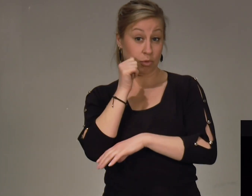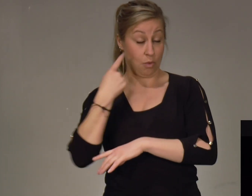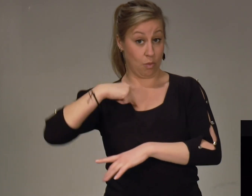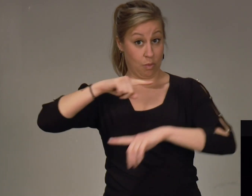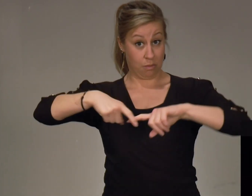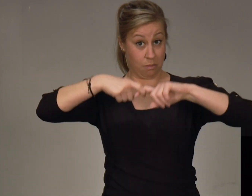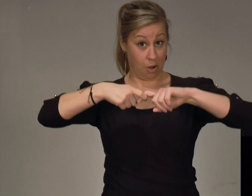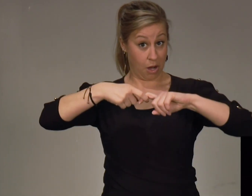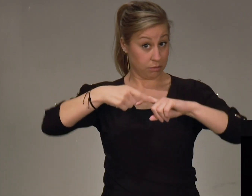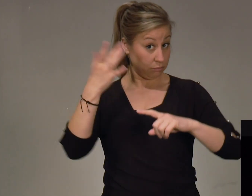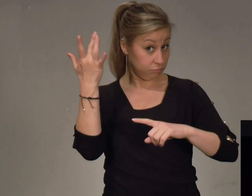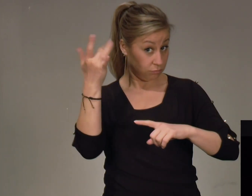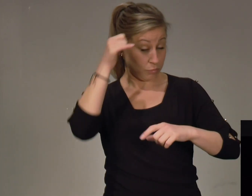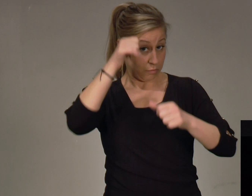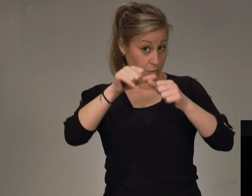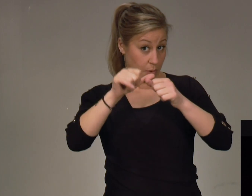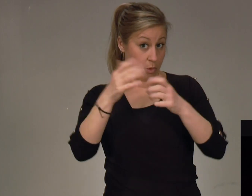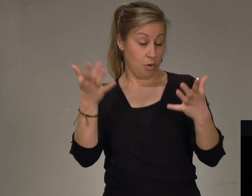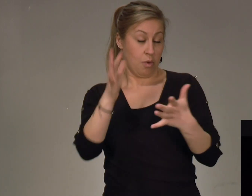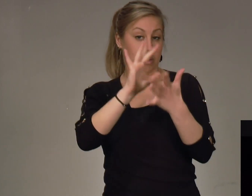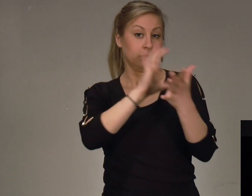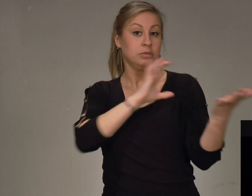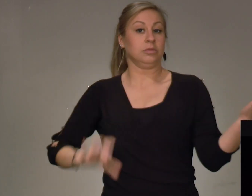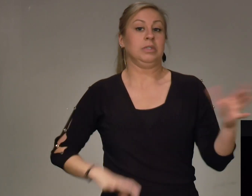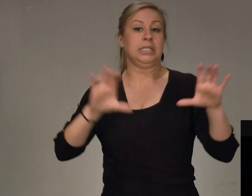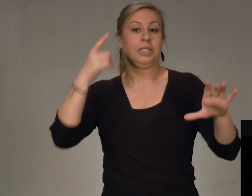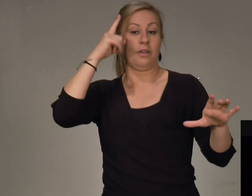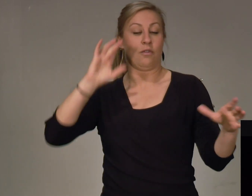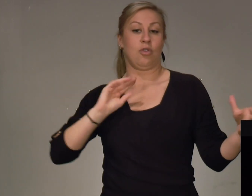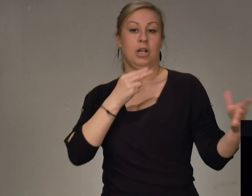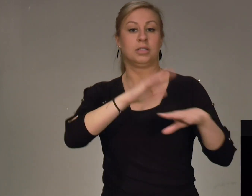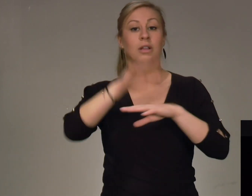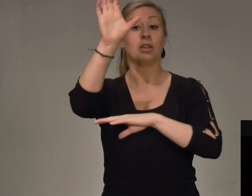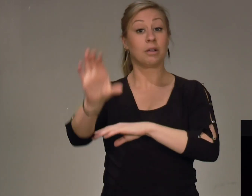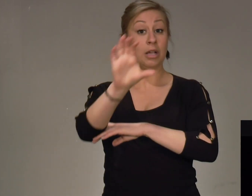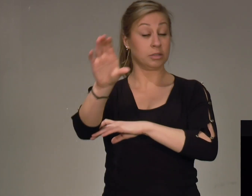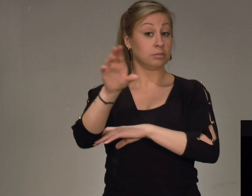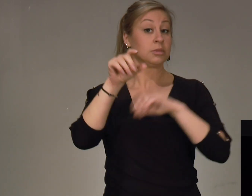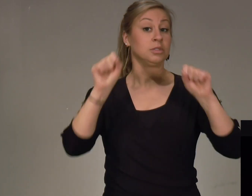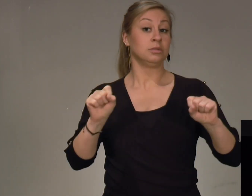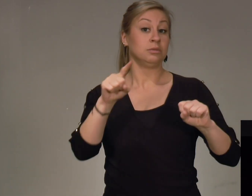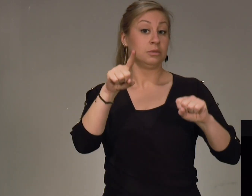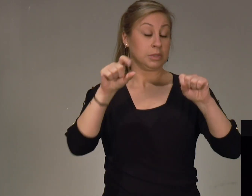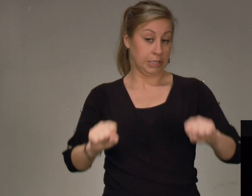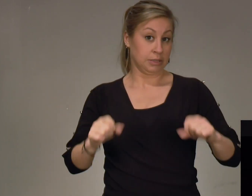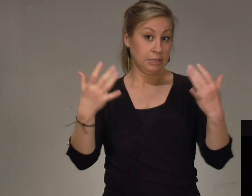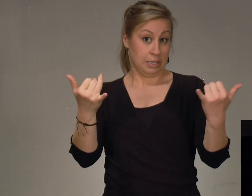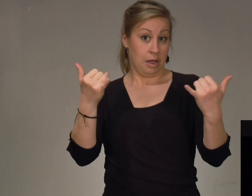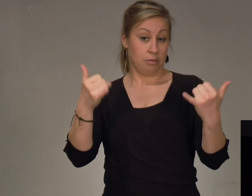and remember what Christ did for us on the cross. You can now pause the video and gather your elements.